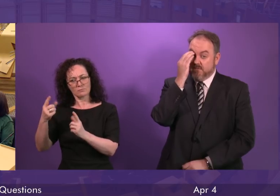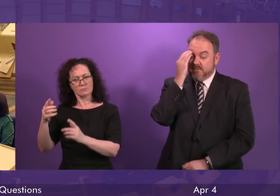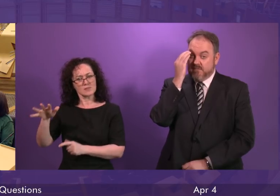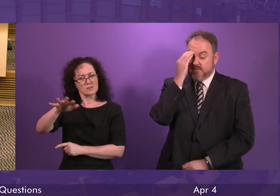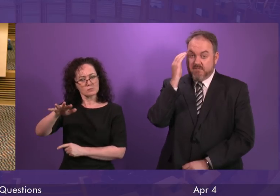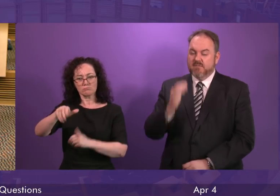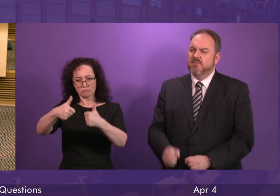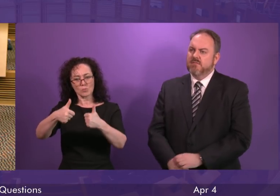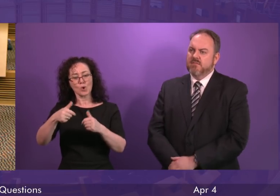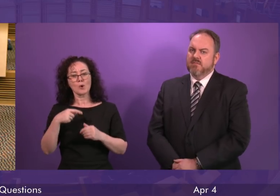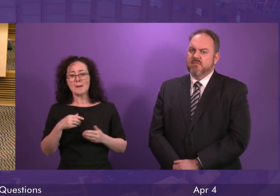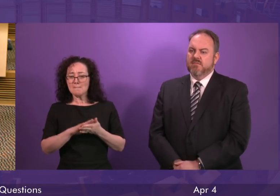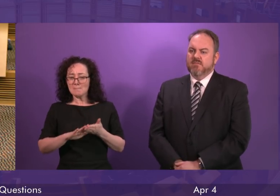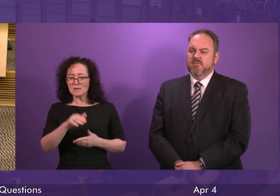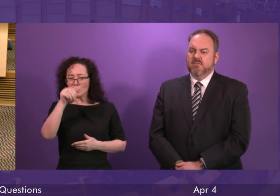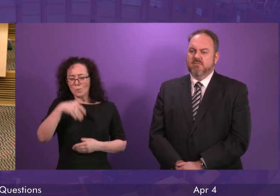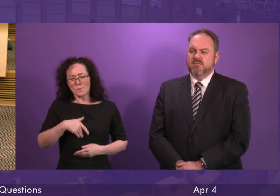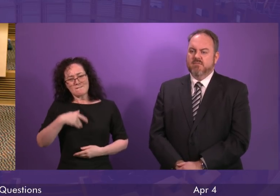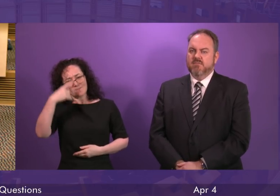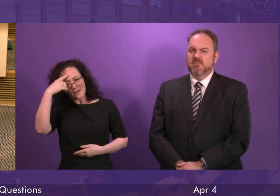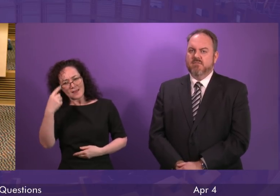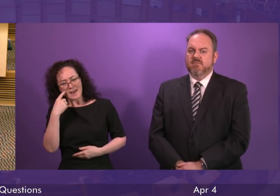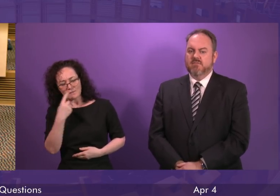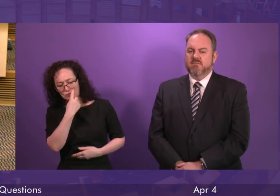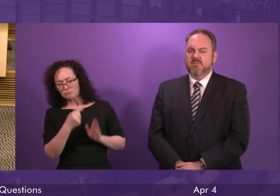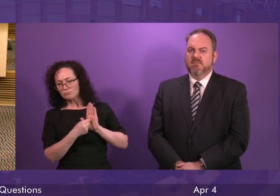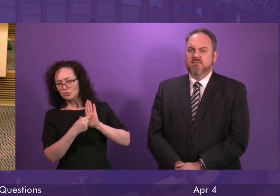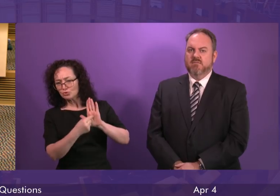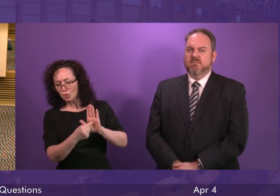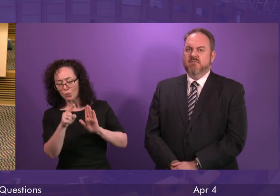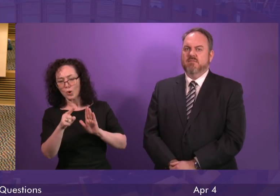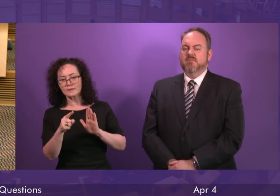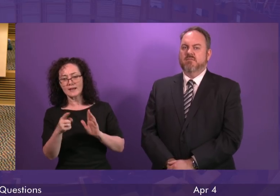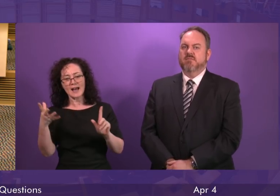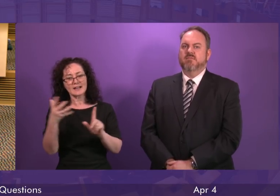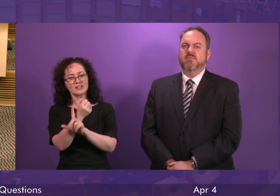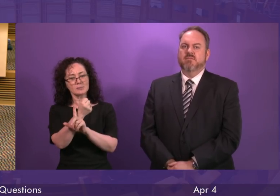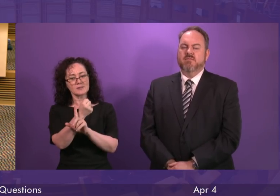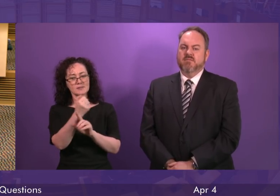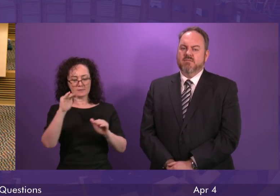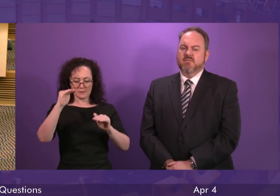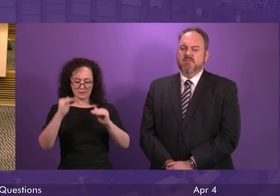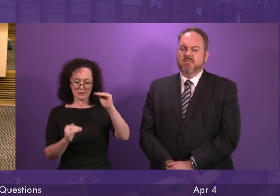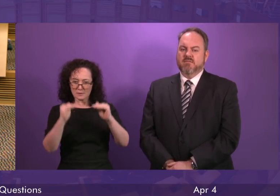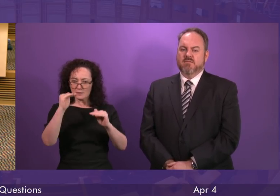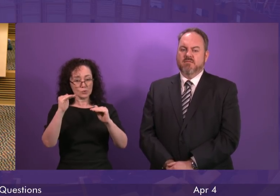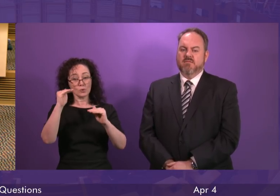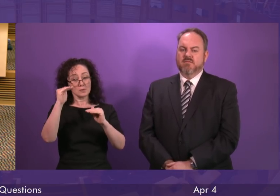that the attainment gap between the richest and the poorest is beginning to close. We will continue to pay close attention to these matters and will continue to focus on